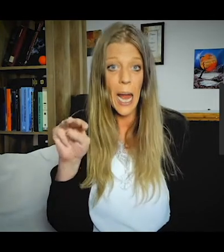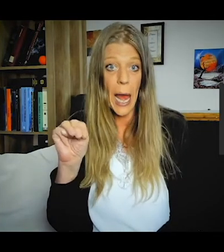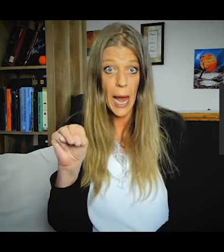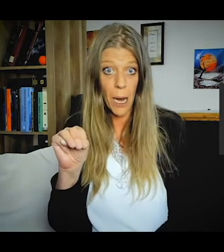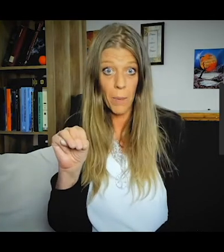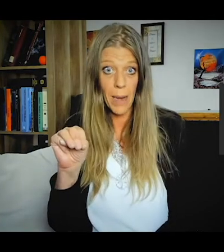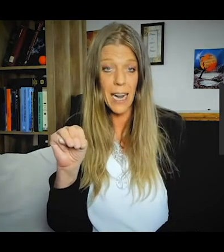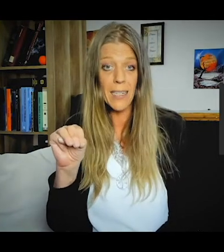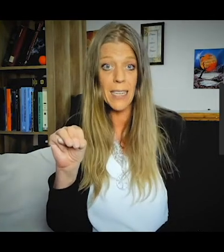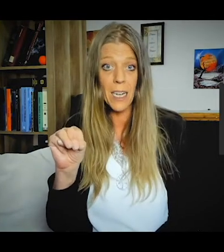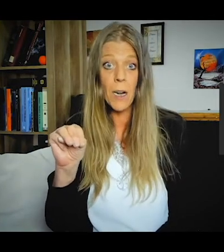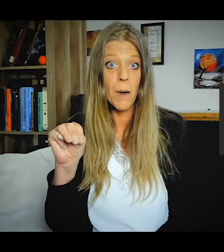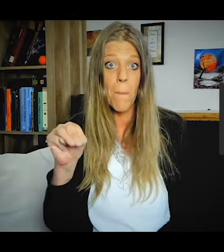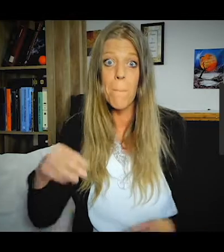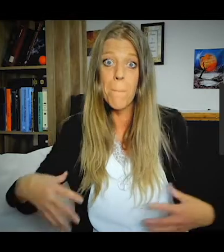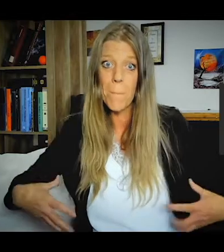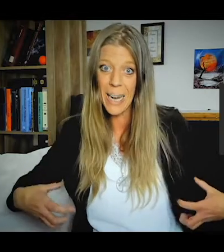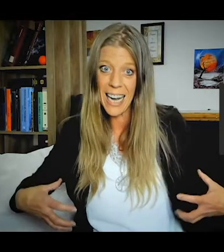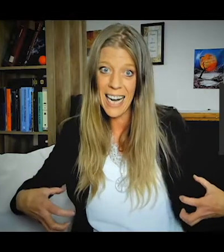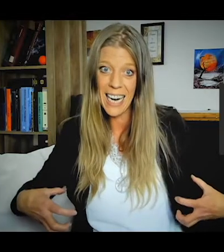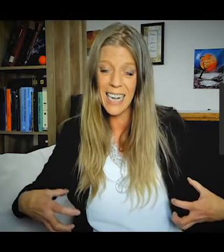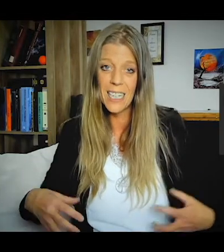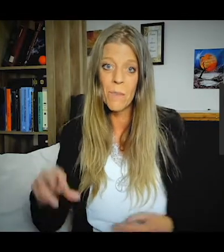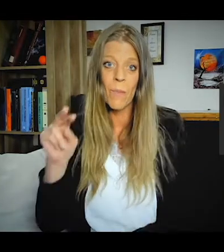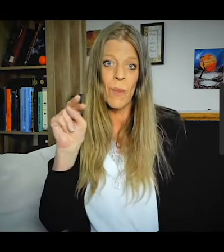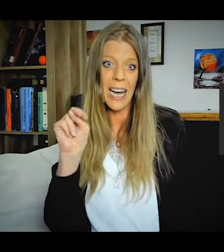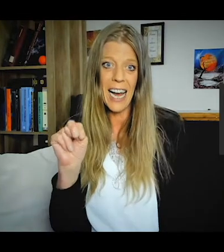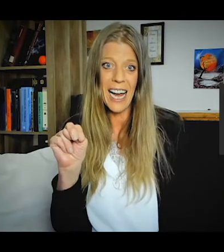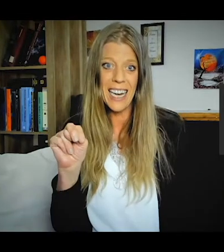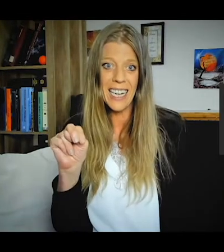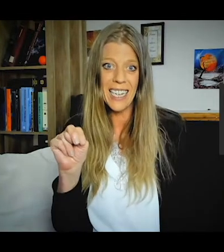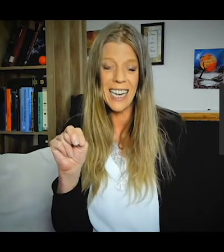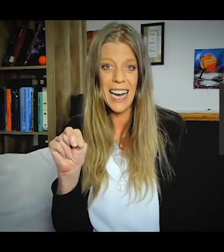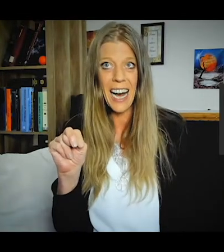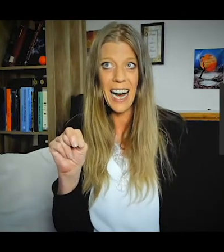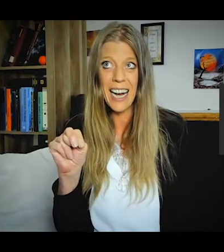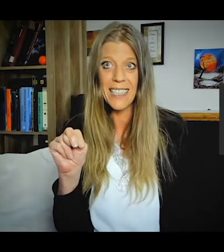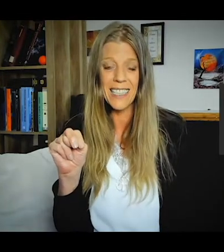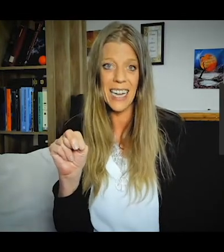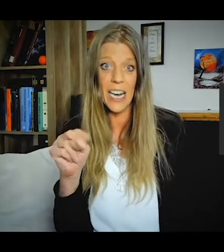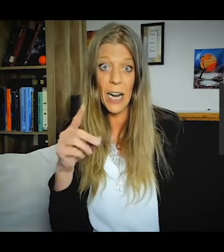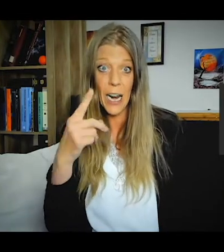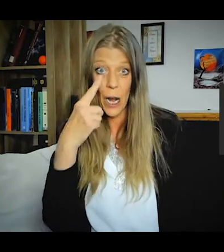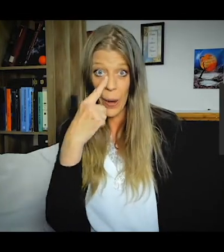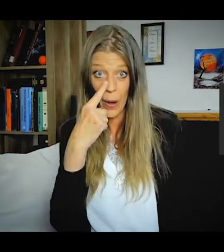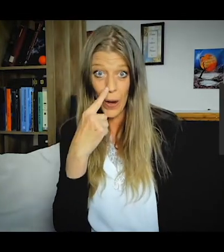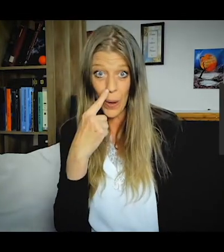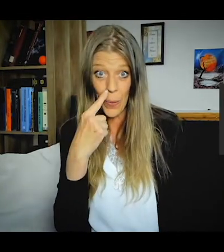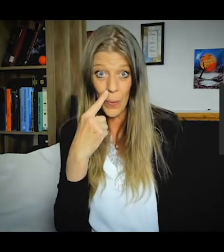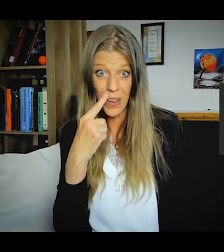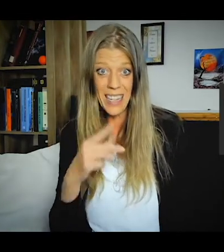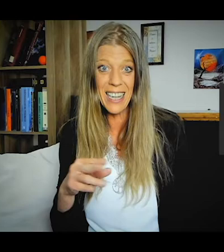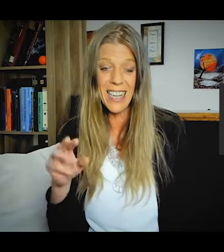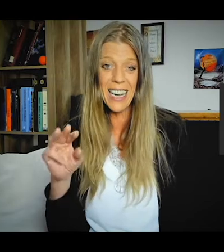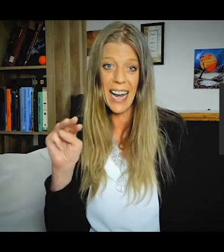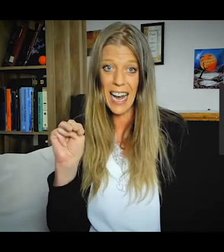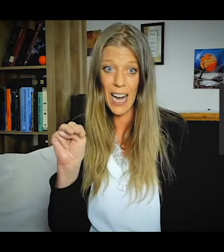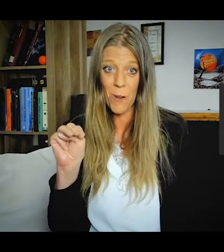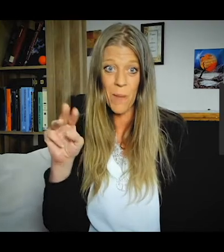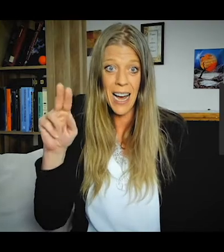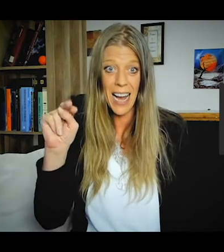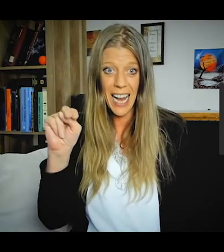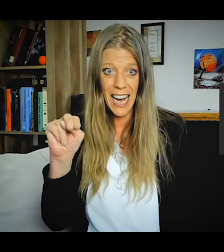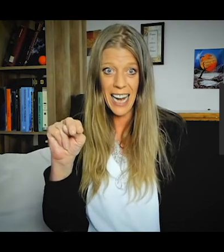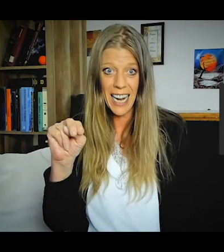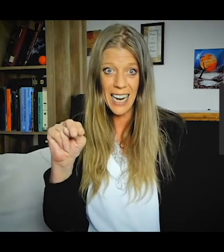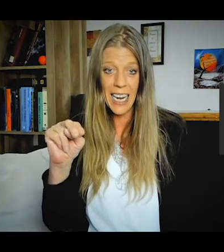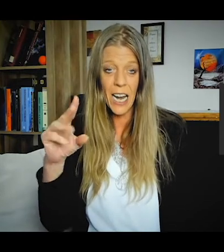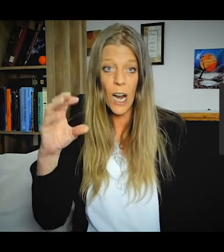M as in Monkey. N as in Nose. - M - - N -